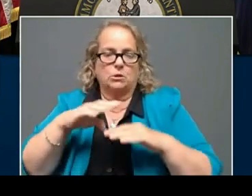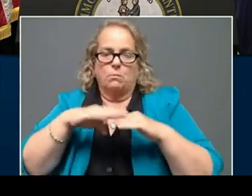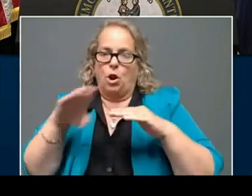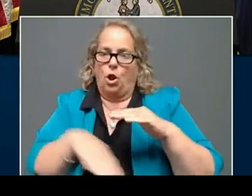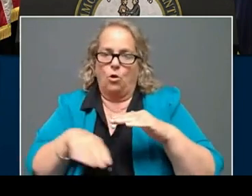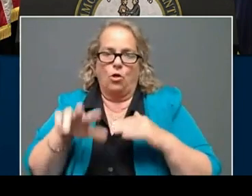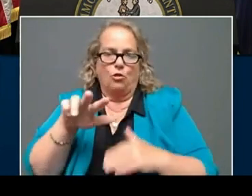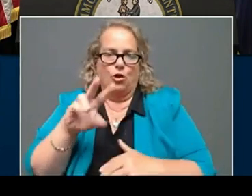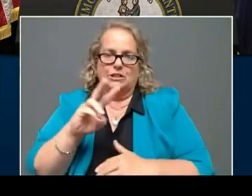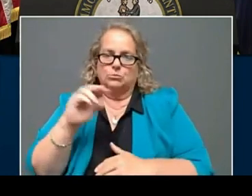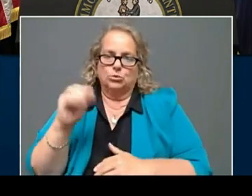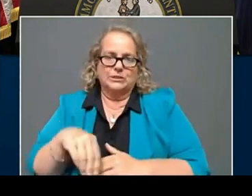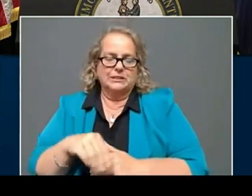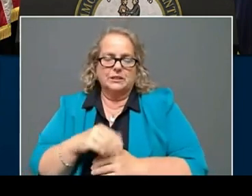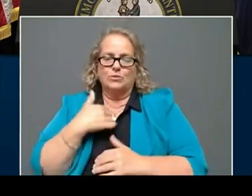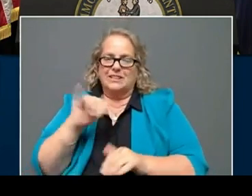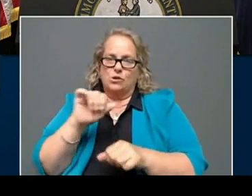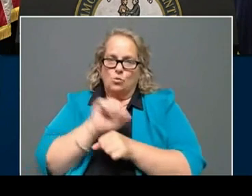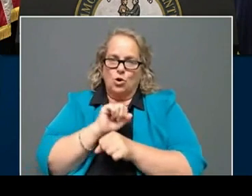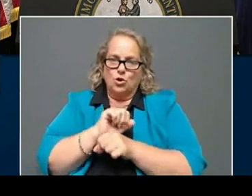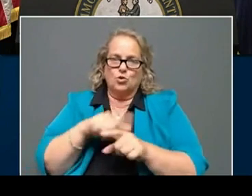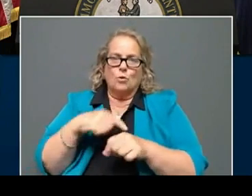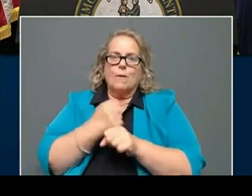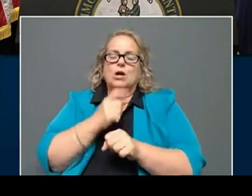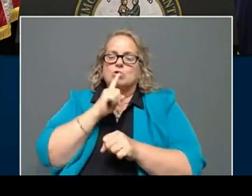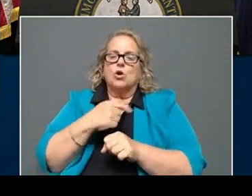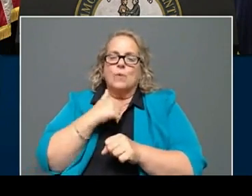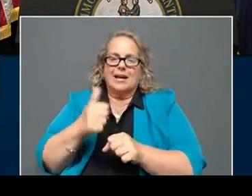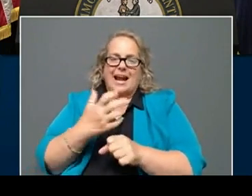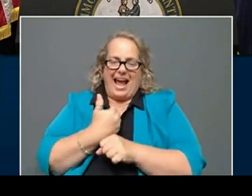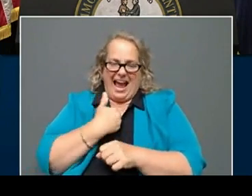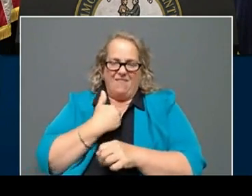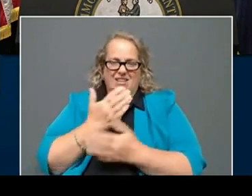still working to make sure we can have some accurate numbers to show. So when